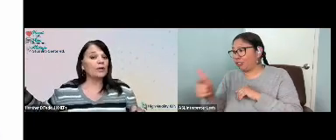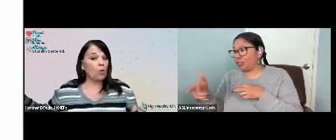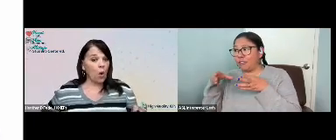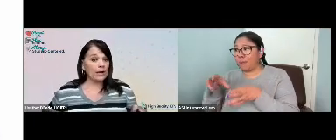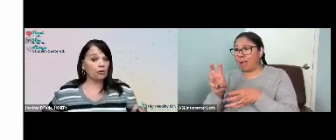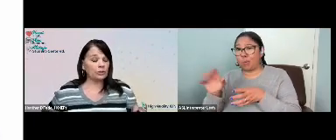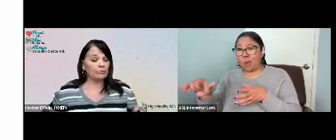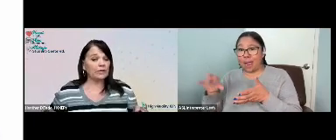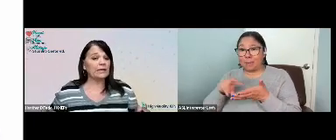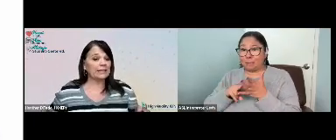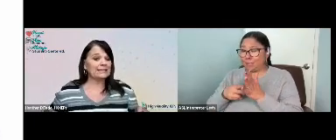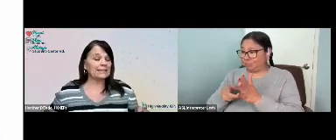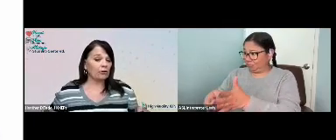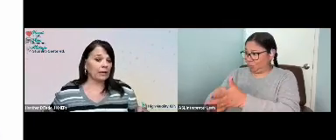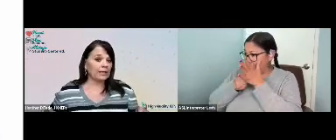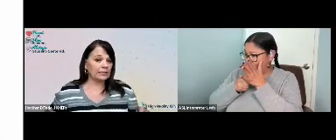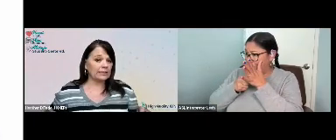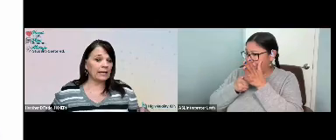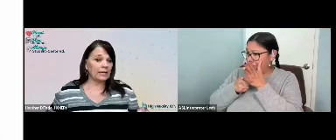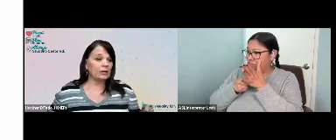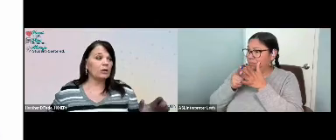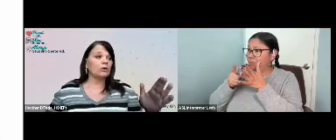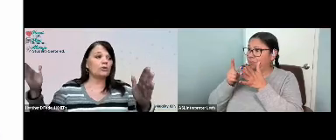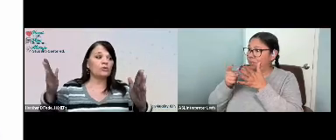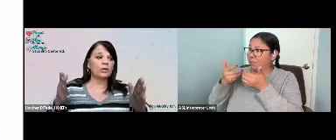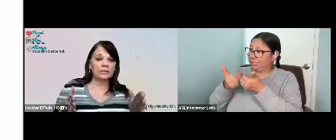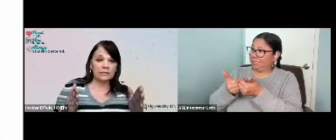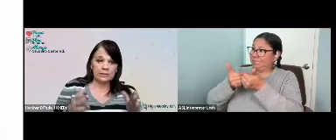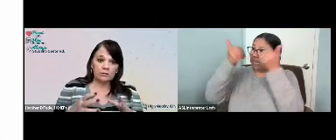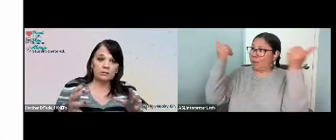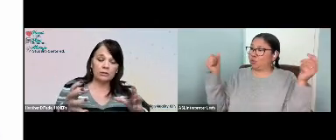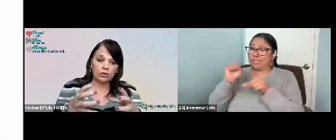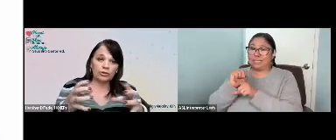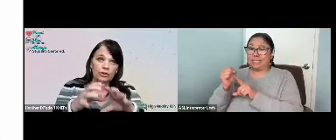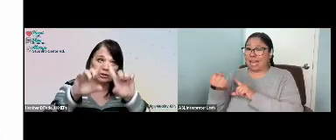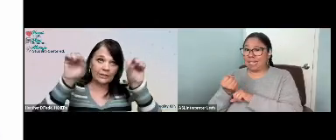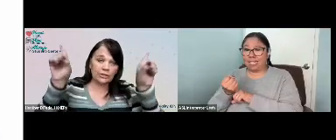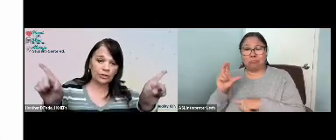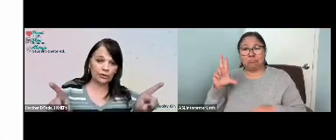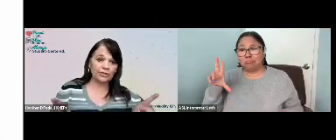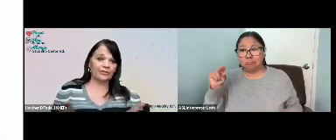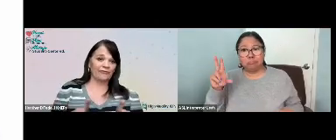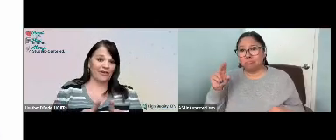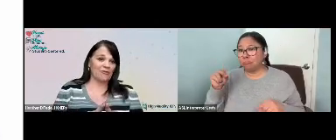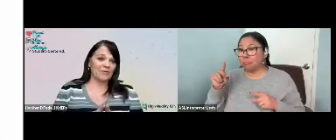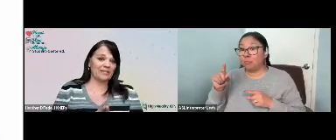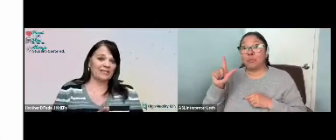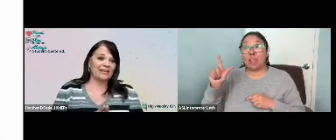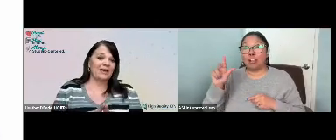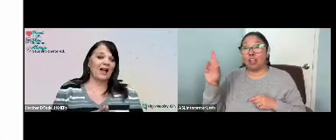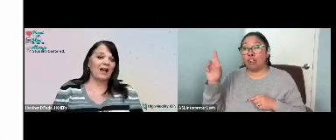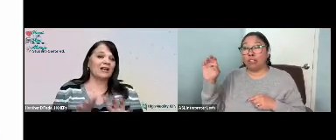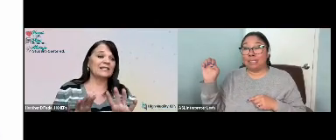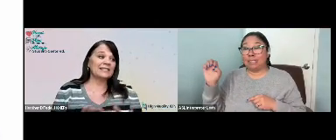you are required to be in a segregated setting. You can still the least restrictive environment